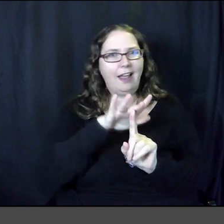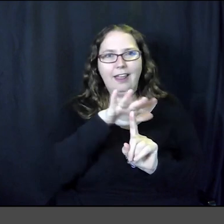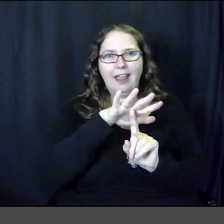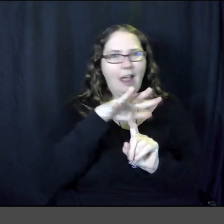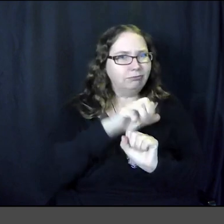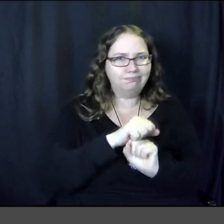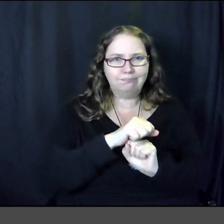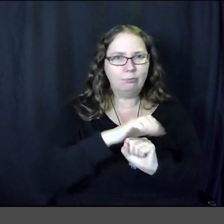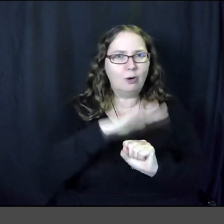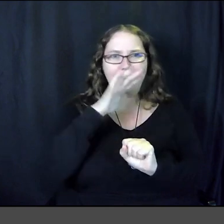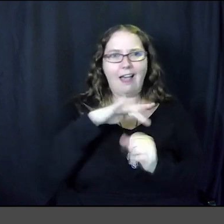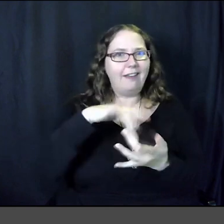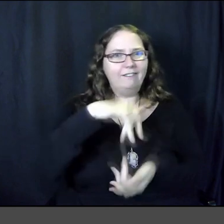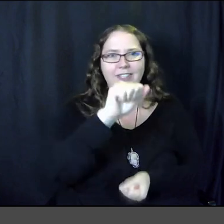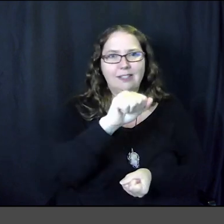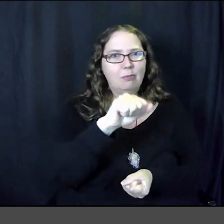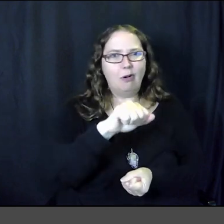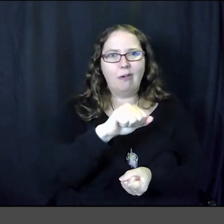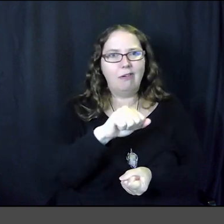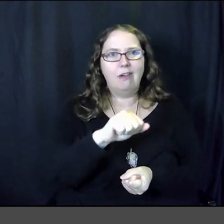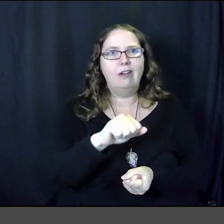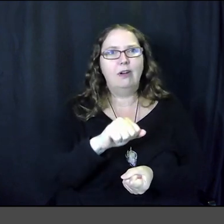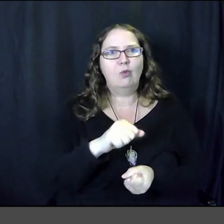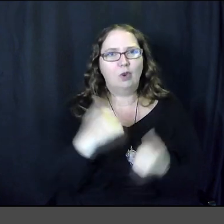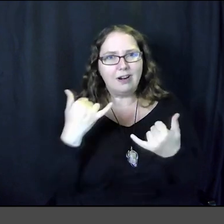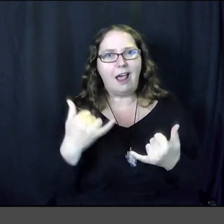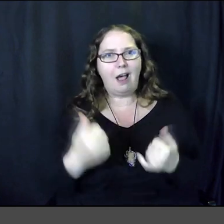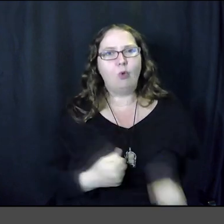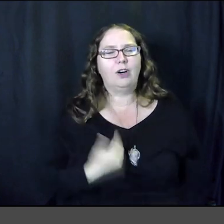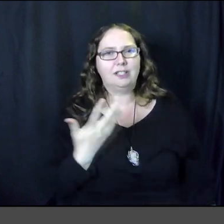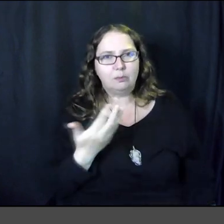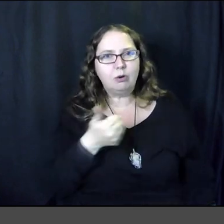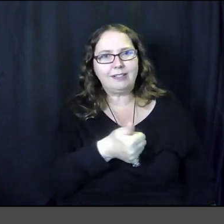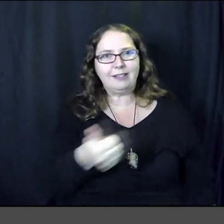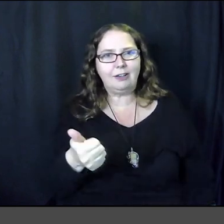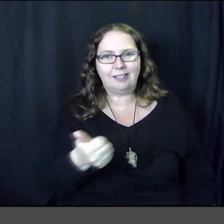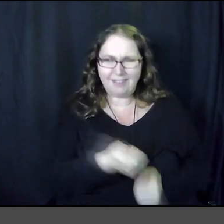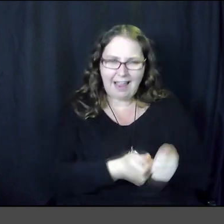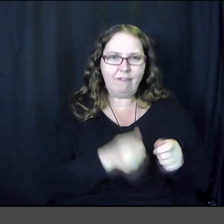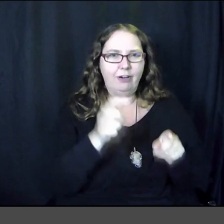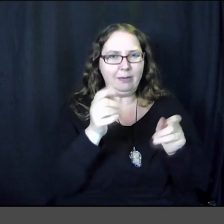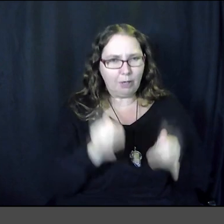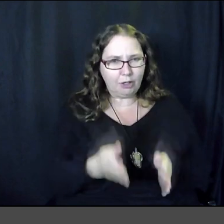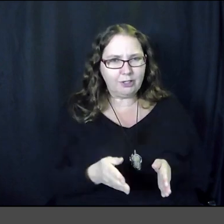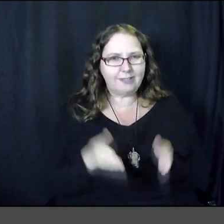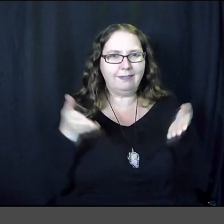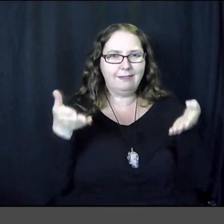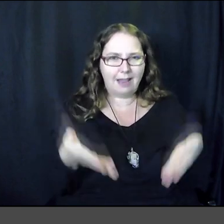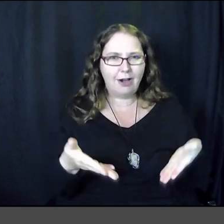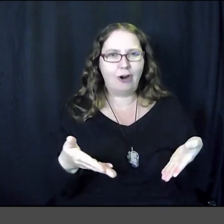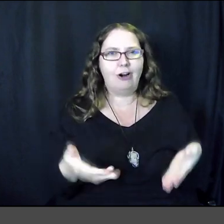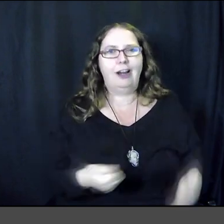WE ARE EXPRESSING OURSELVES, EVERYONE'S EXPRESSING THEMSELVES AND THEY'RE WRITING PIECES AND THEY'RE READING PIECES